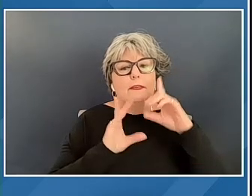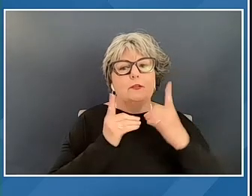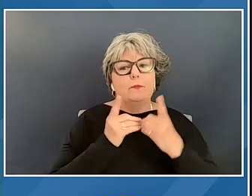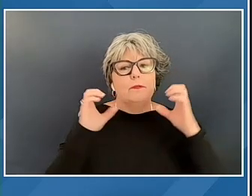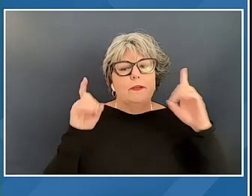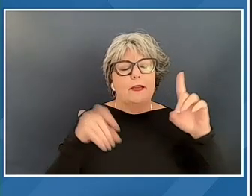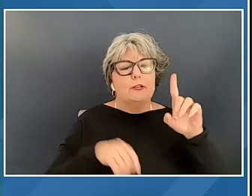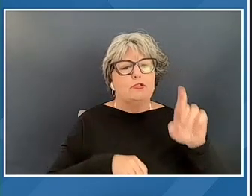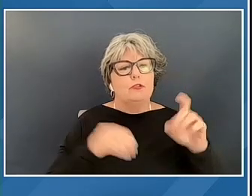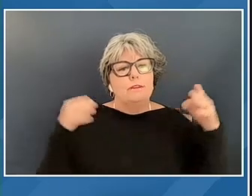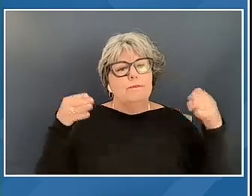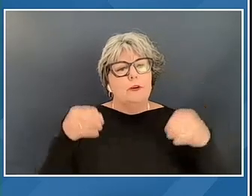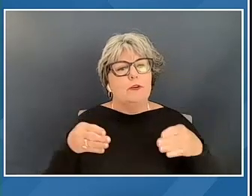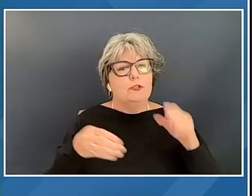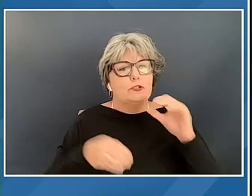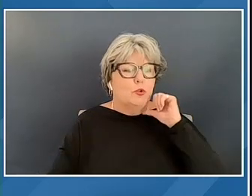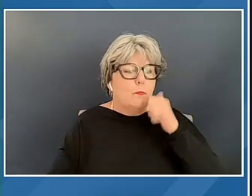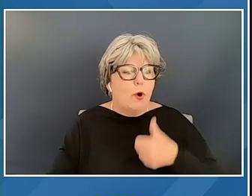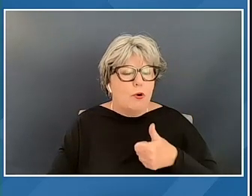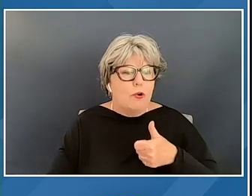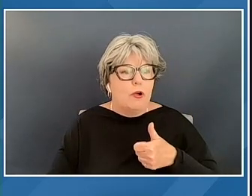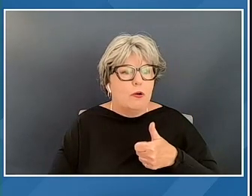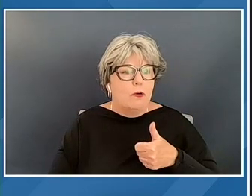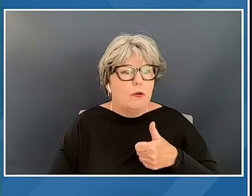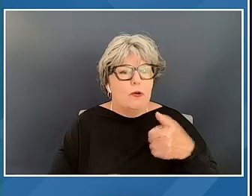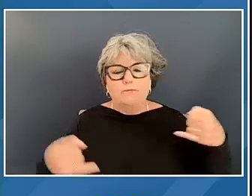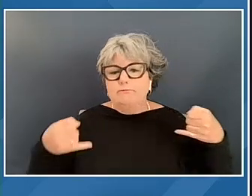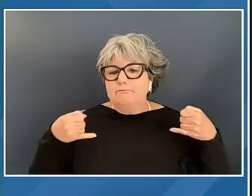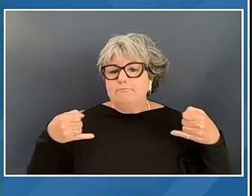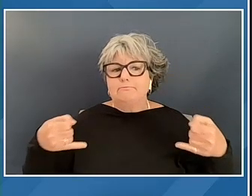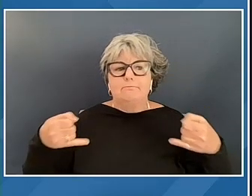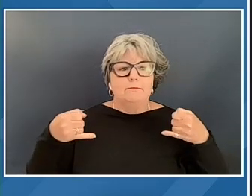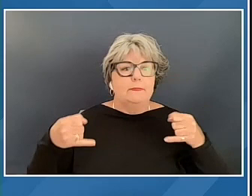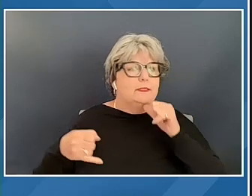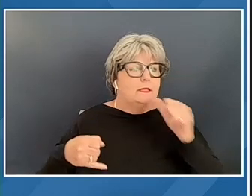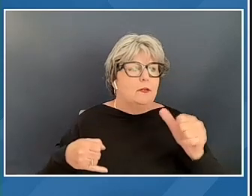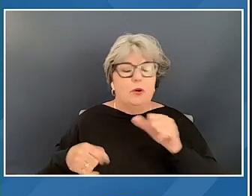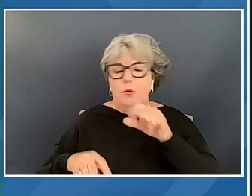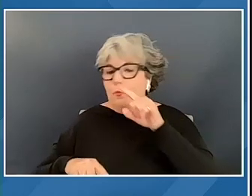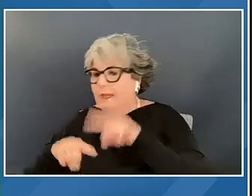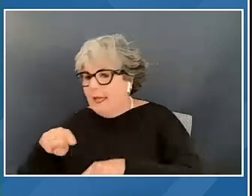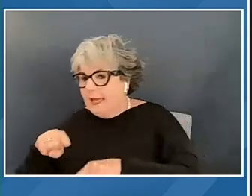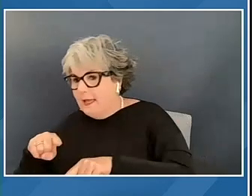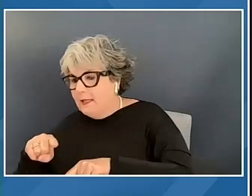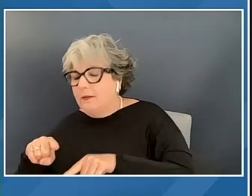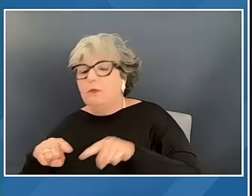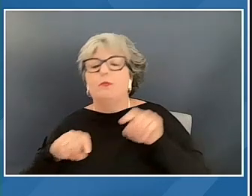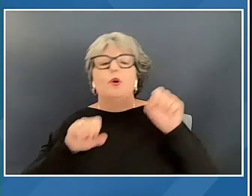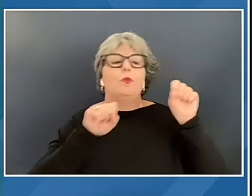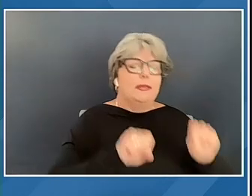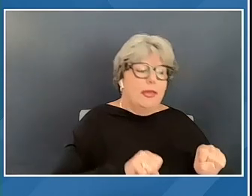tomorrow, drawing those lines, telling us not only what we can't do, but what we can do so that we can just be clear and we can